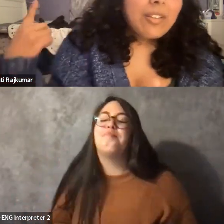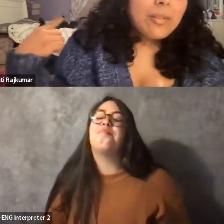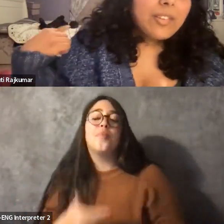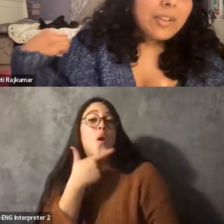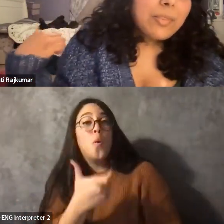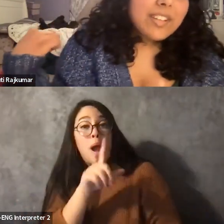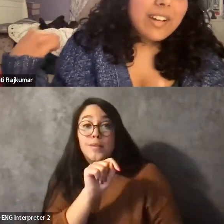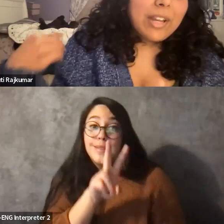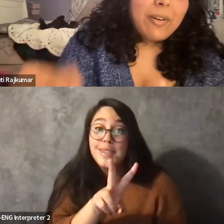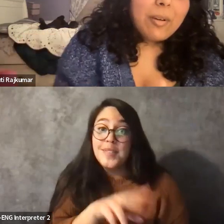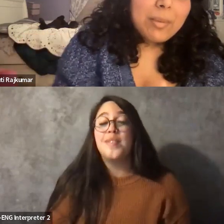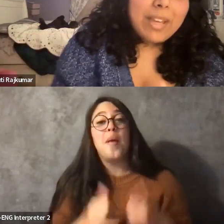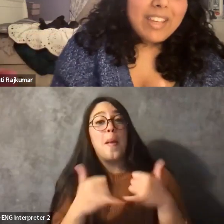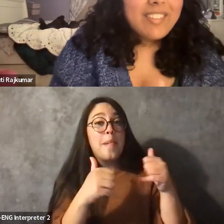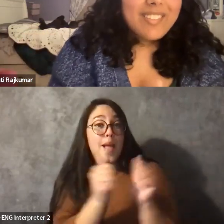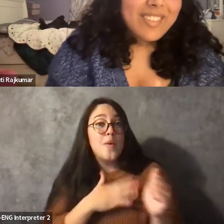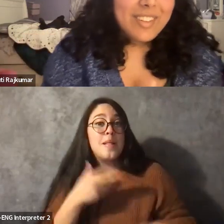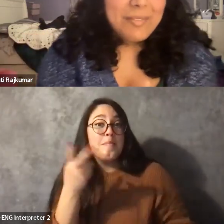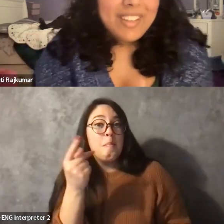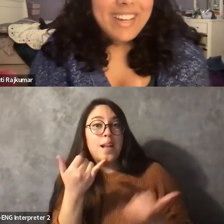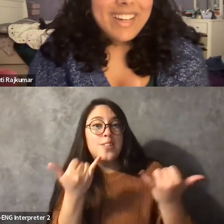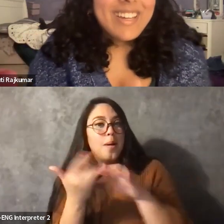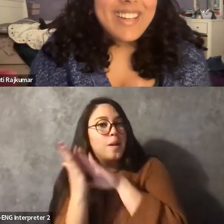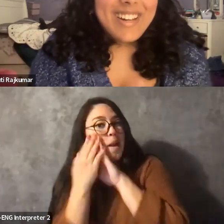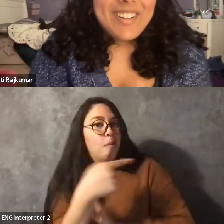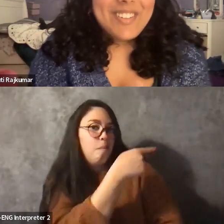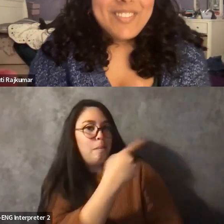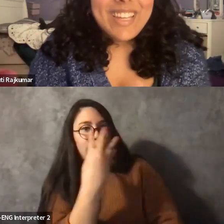who is upside down now on my bed. Sorry about that.